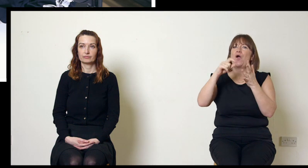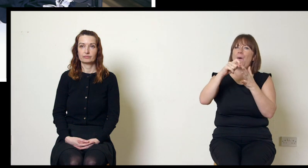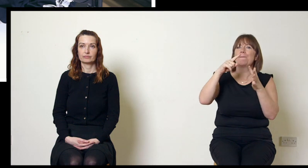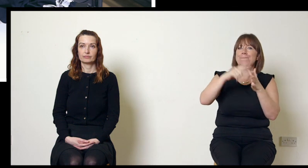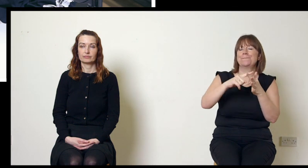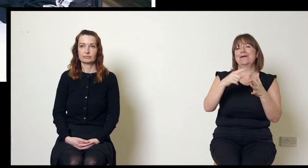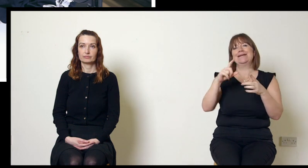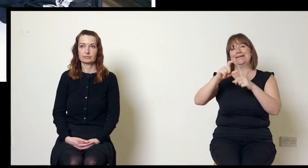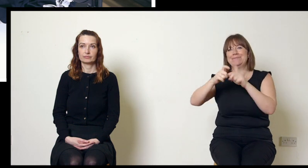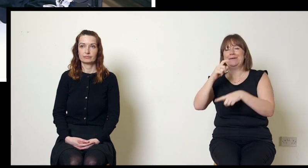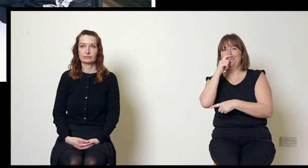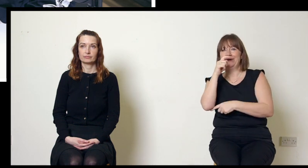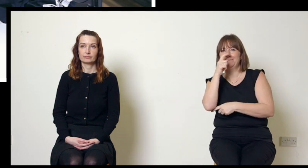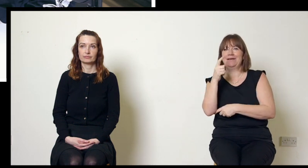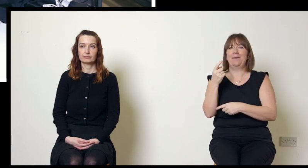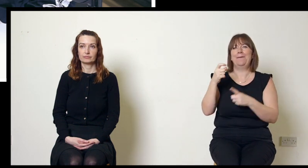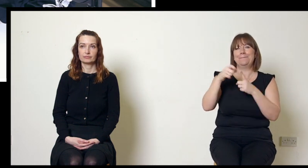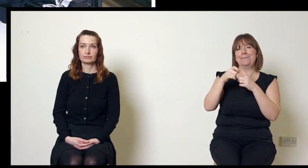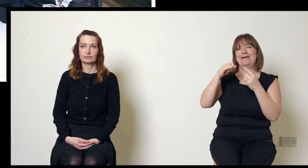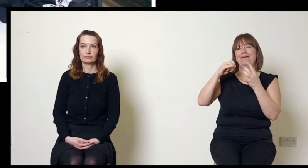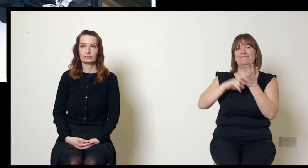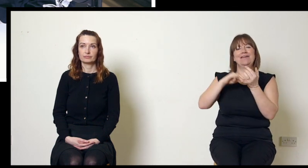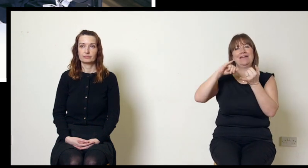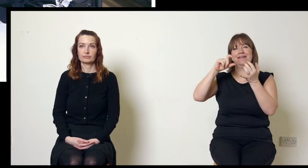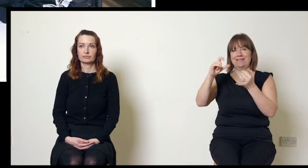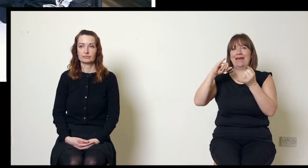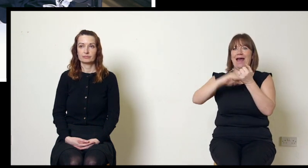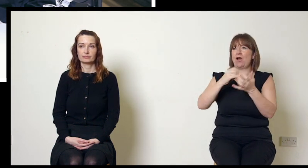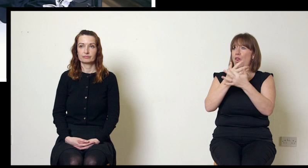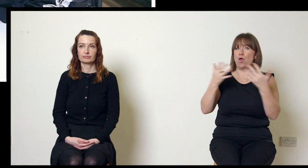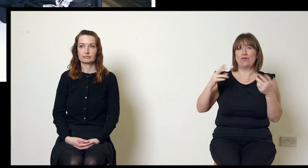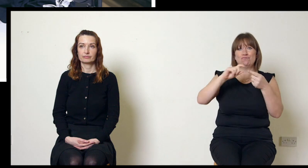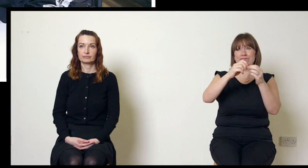who look after the disability forum and lots of creatives who are DDN as well.